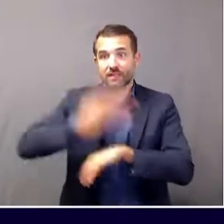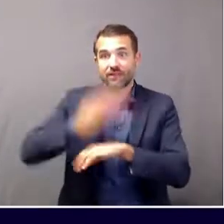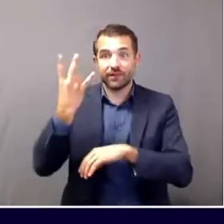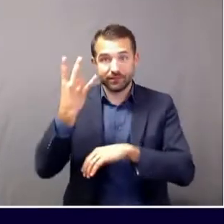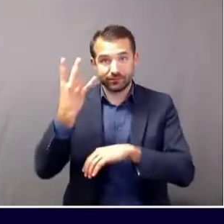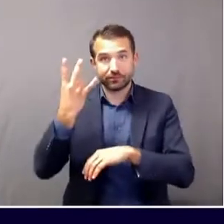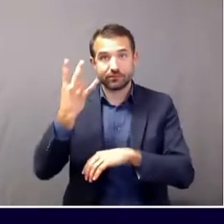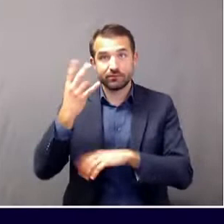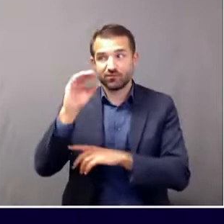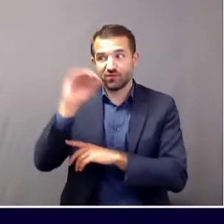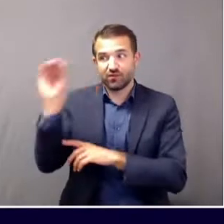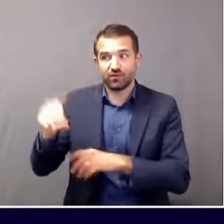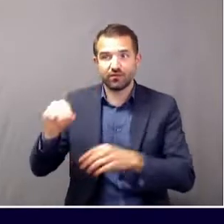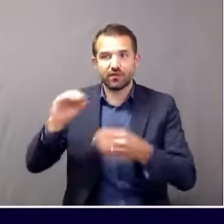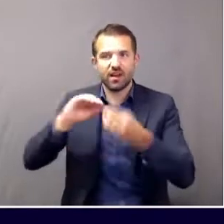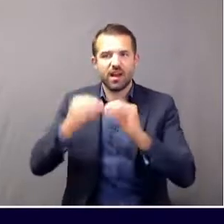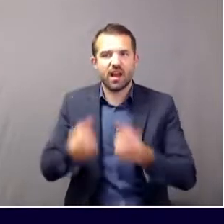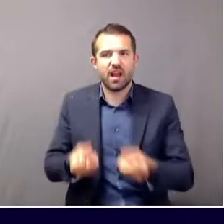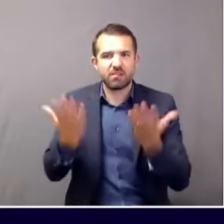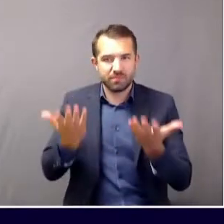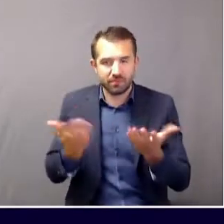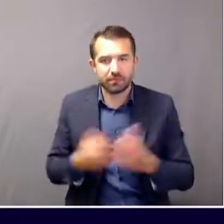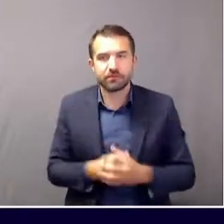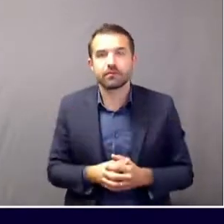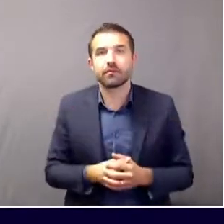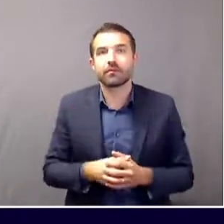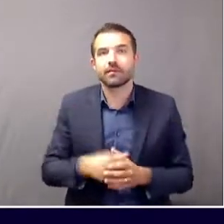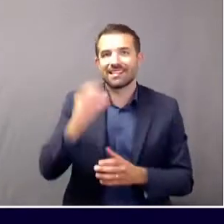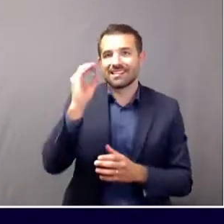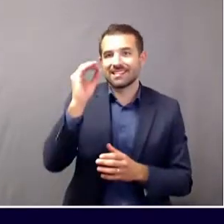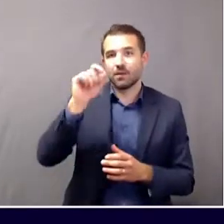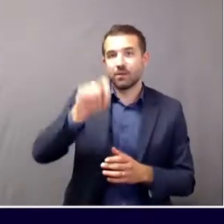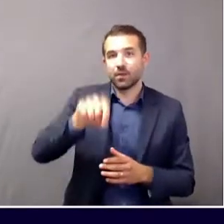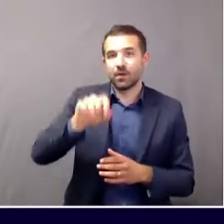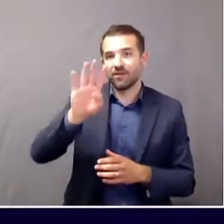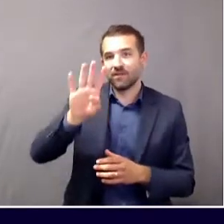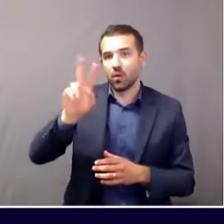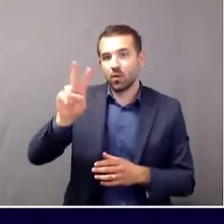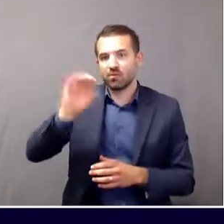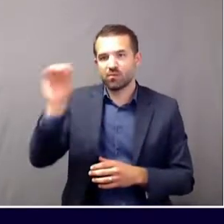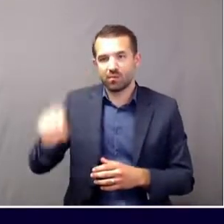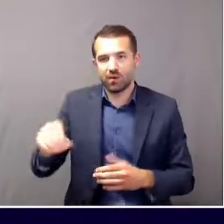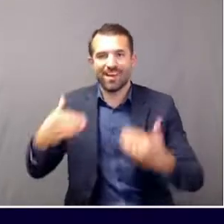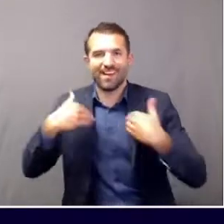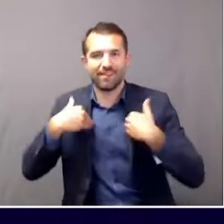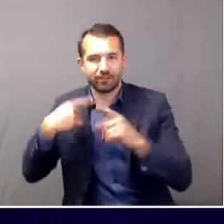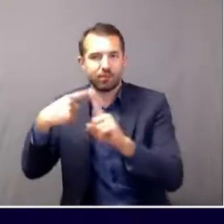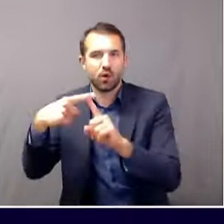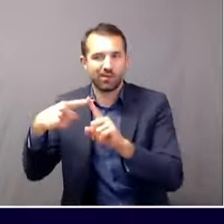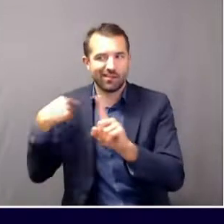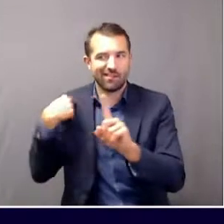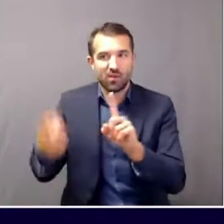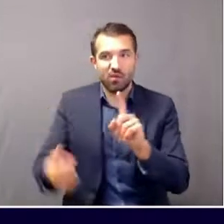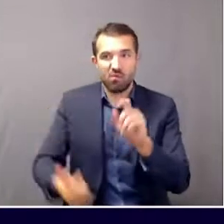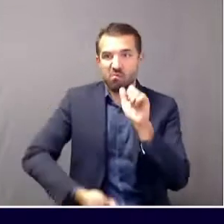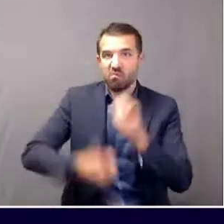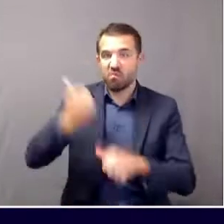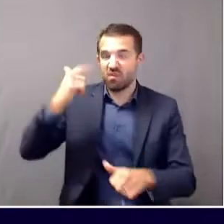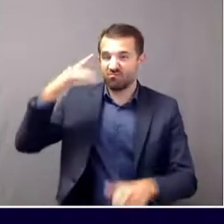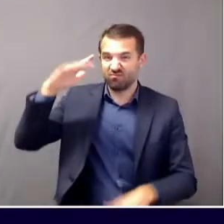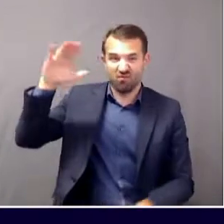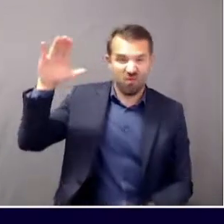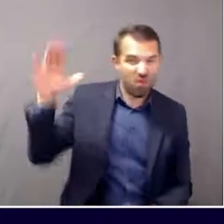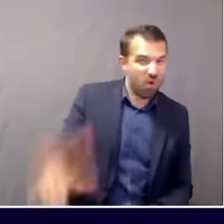is zero point four two percent